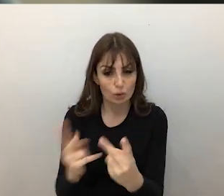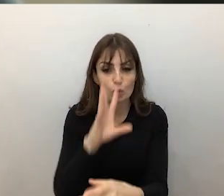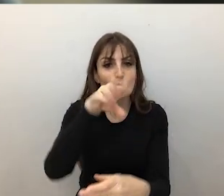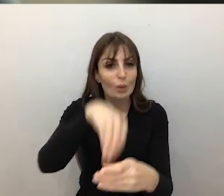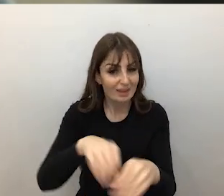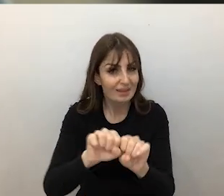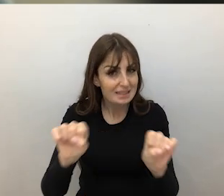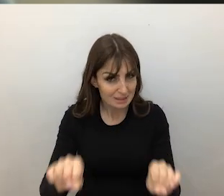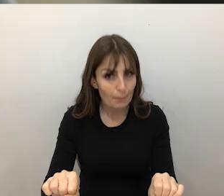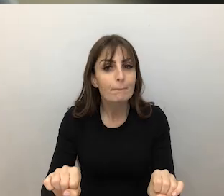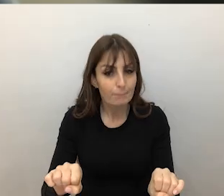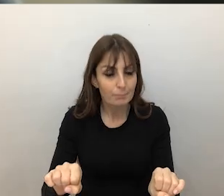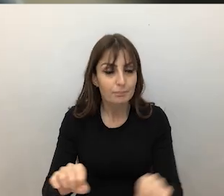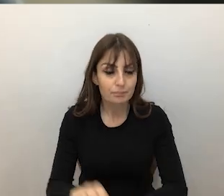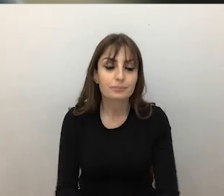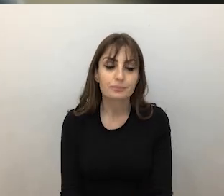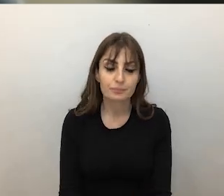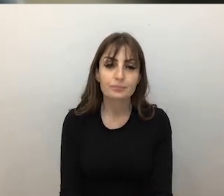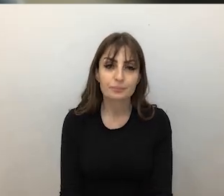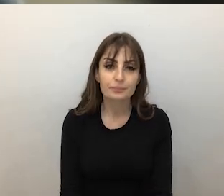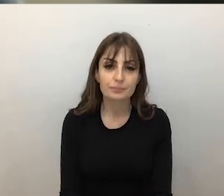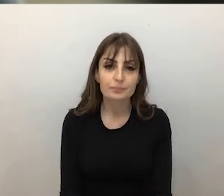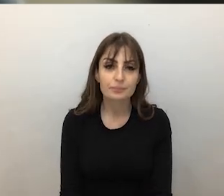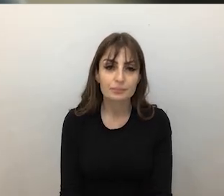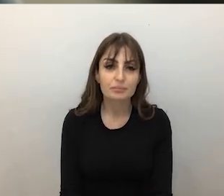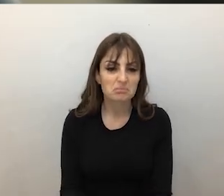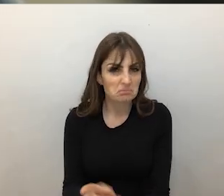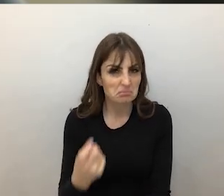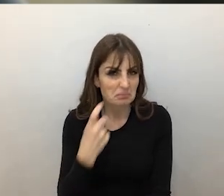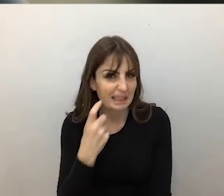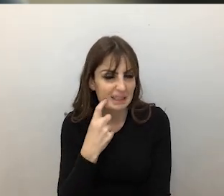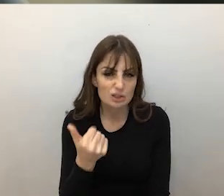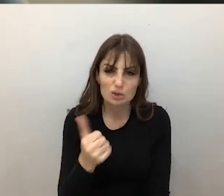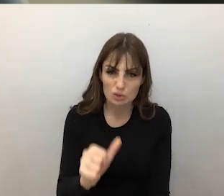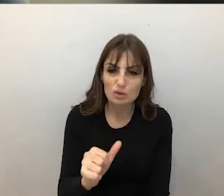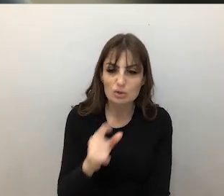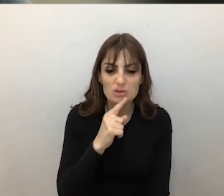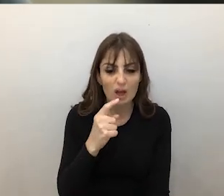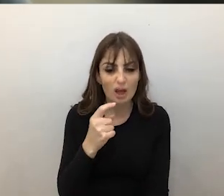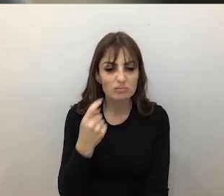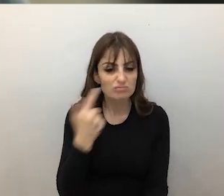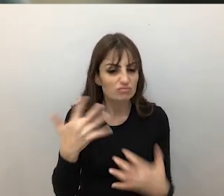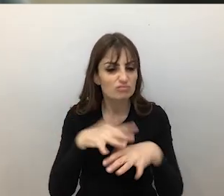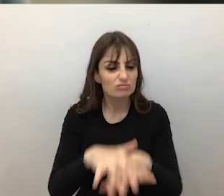the management system and they were easy to use and it was quite a streamlined process.